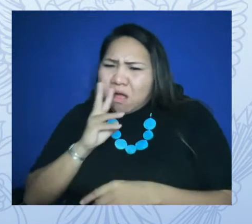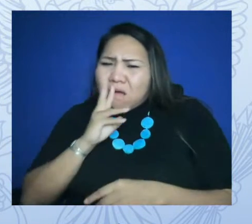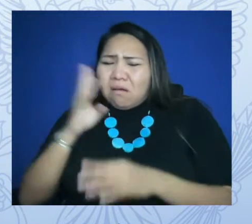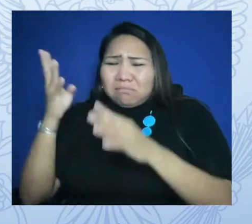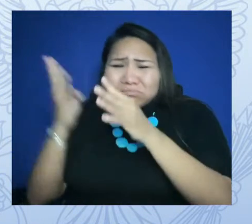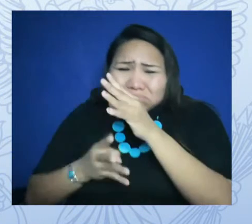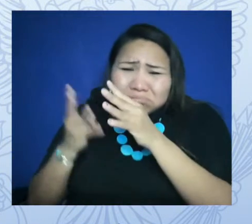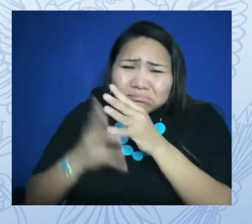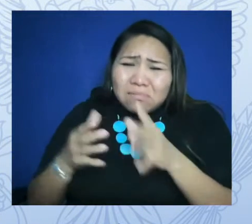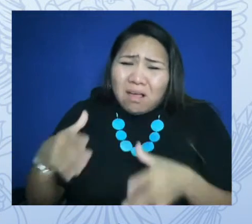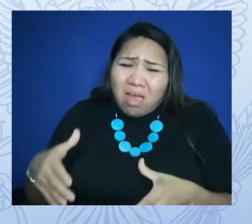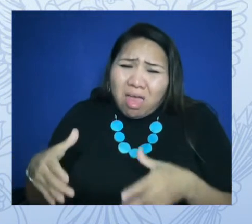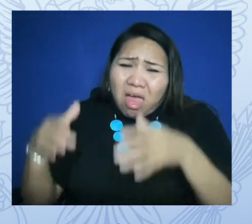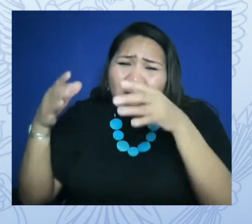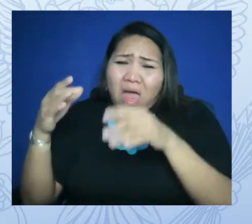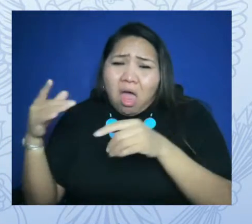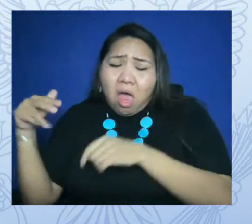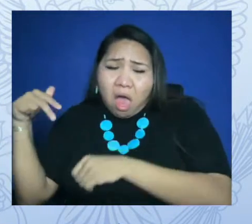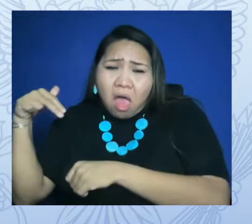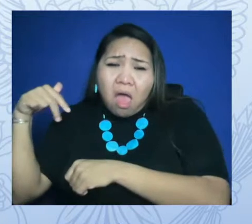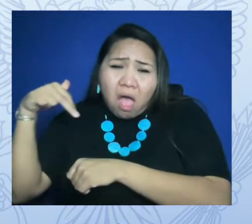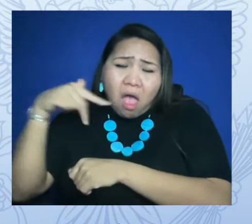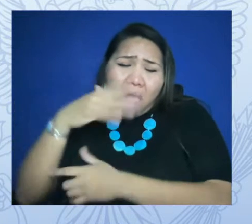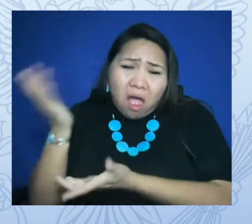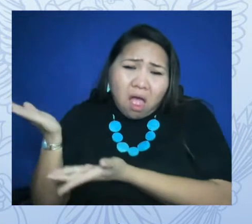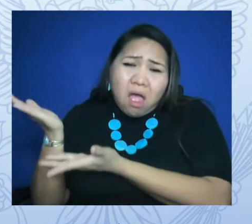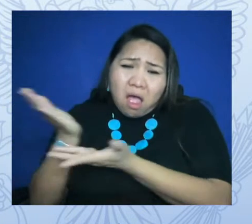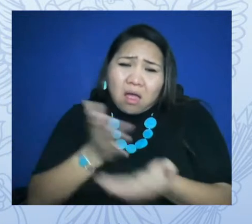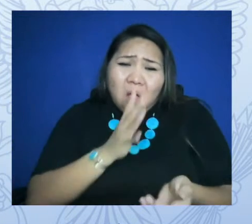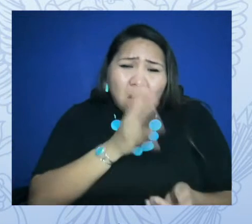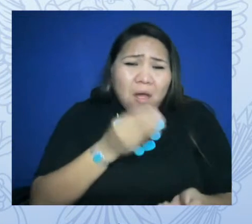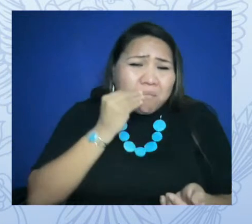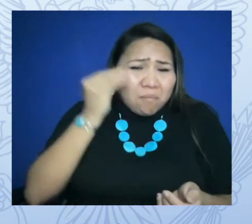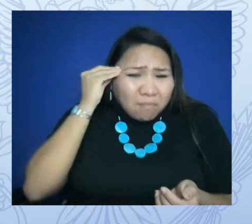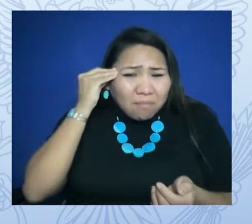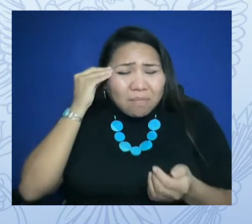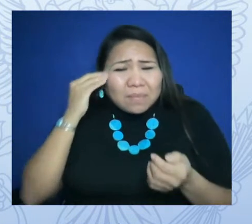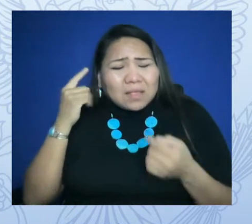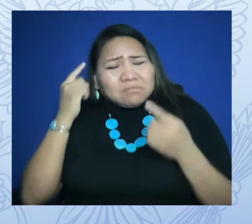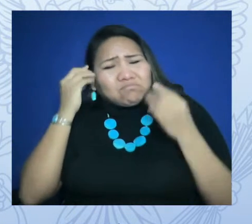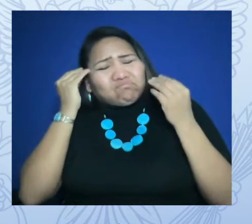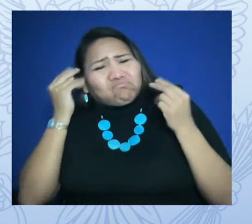I think about the impact investments like these will have on communities like ours.